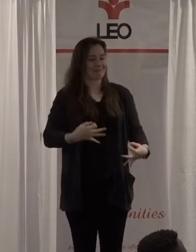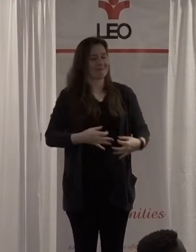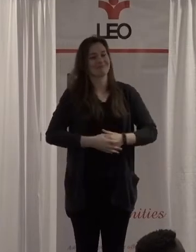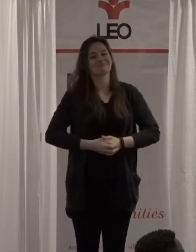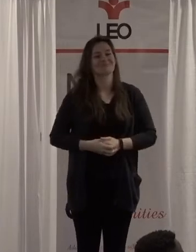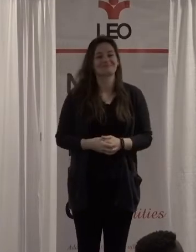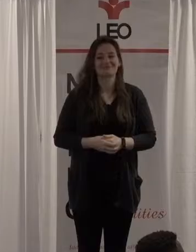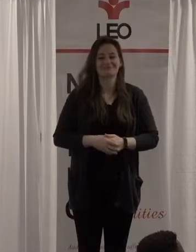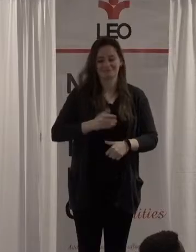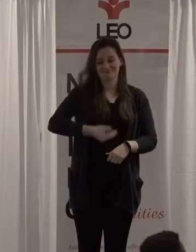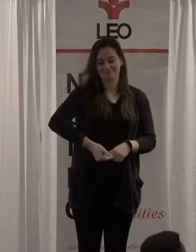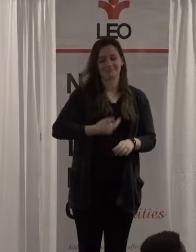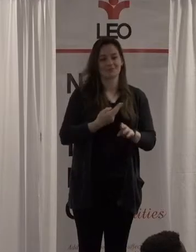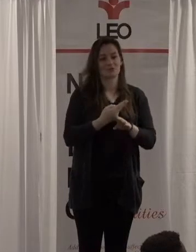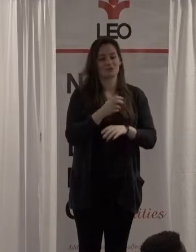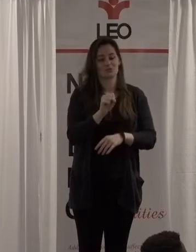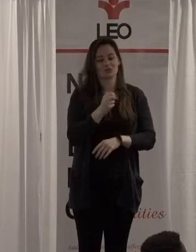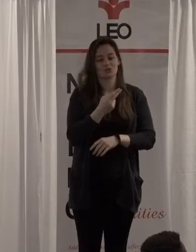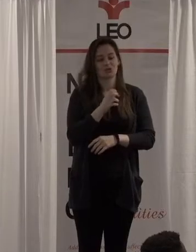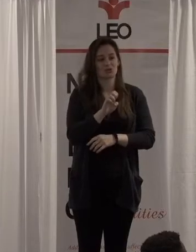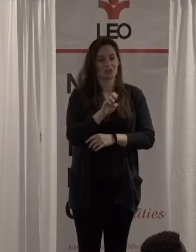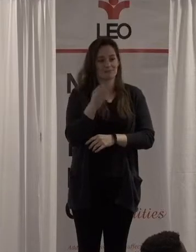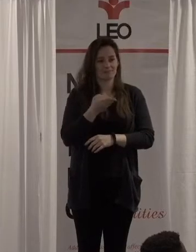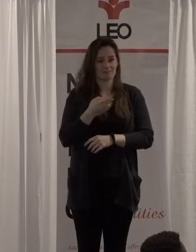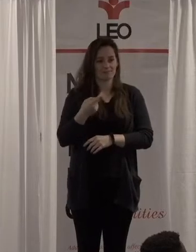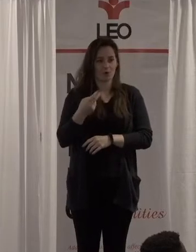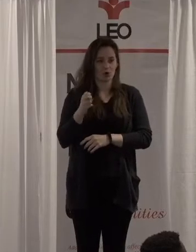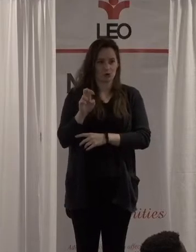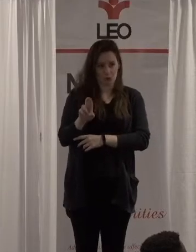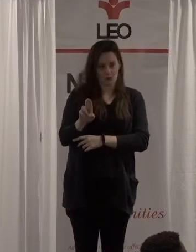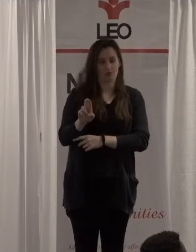MY PRONOUNS ARE SHE AND HER.